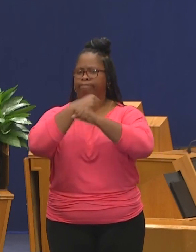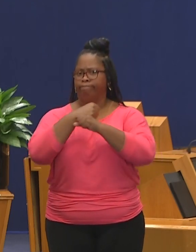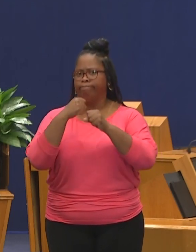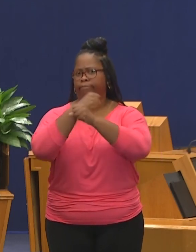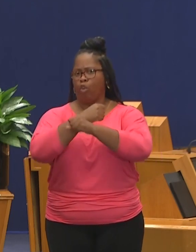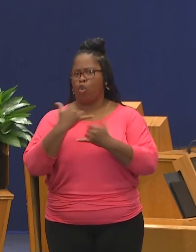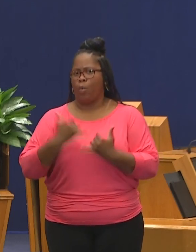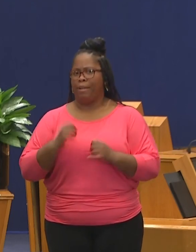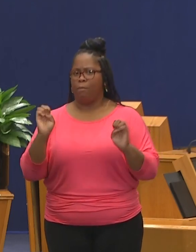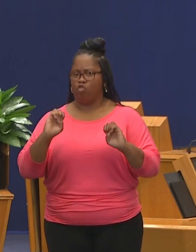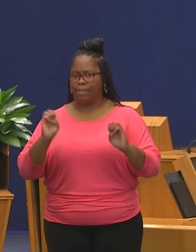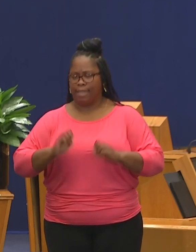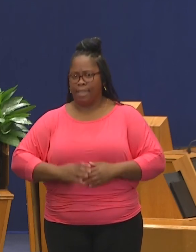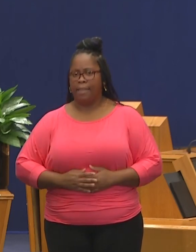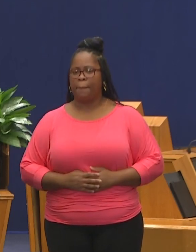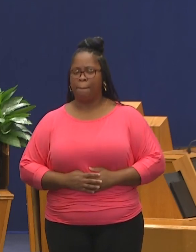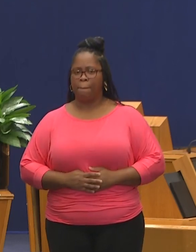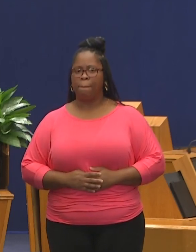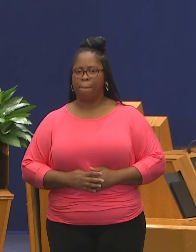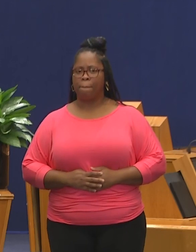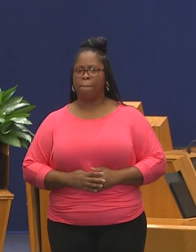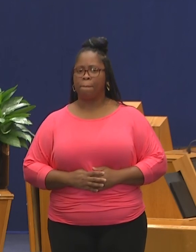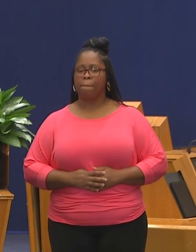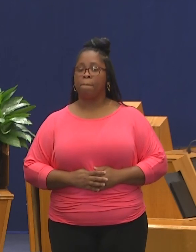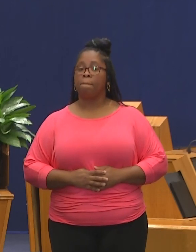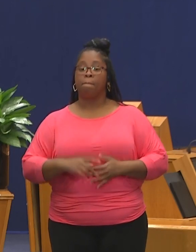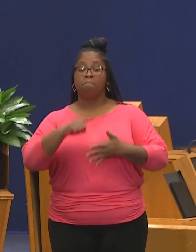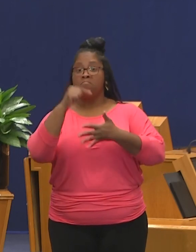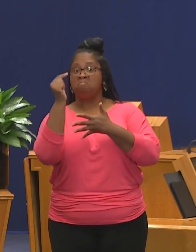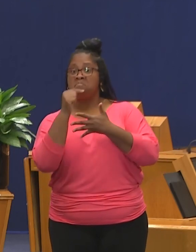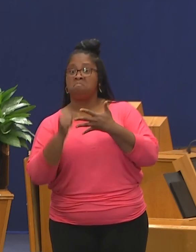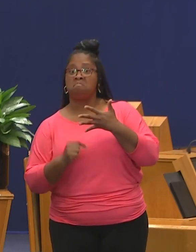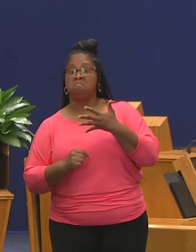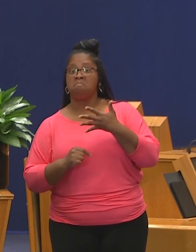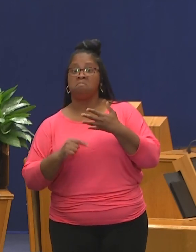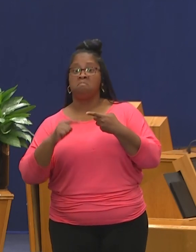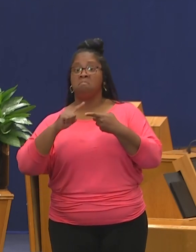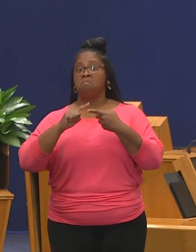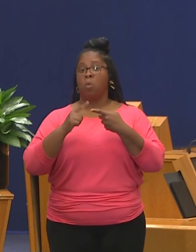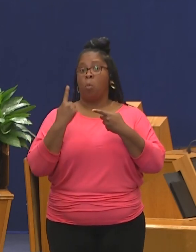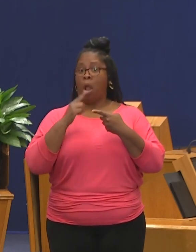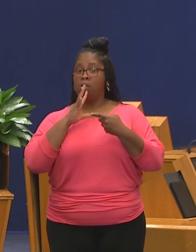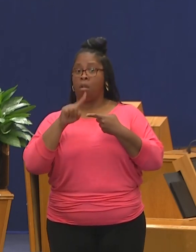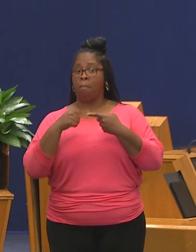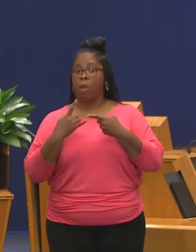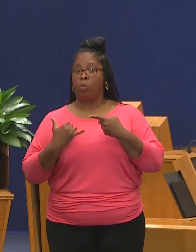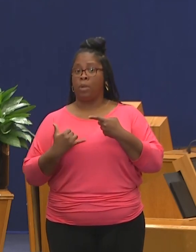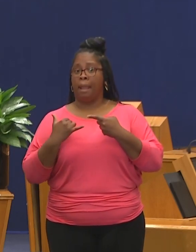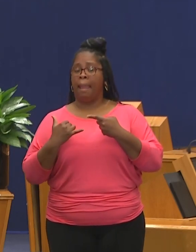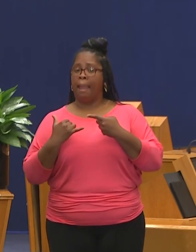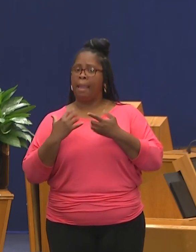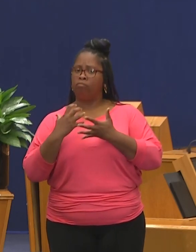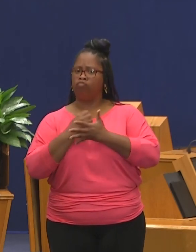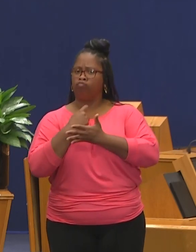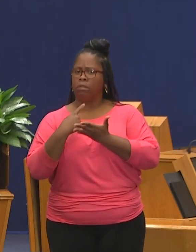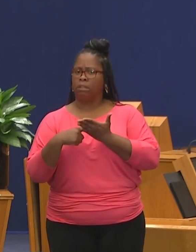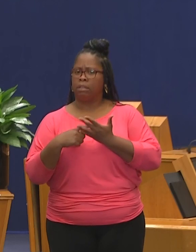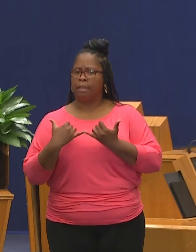ABILITY TO COMBAT THE EMERGENCY THAT WE'RE UNDERTAKING RIGHT NOW. AND ONE OF THOSE CRITICAL